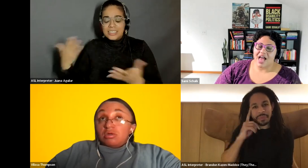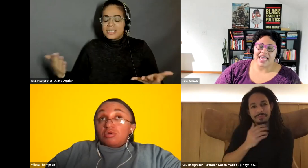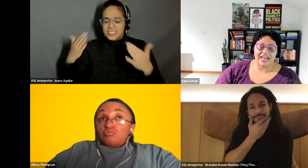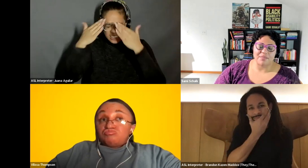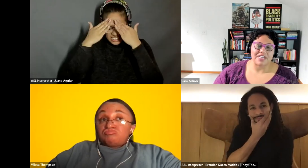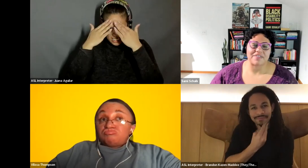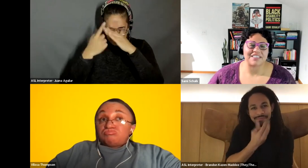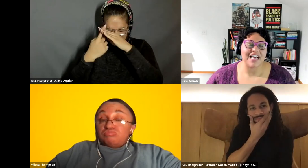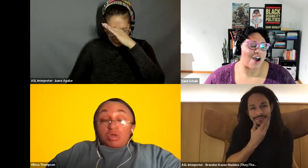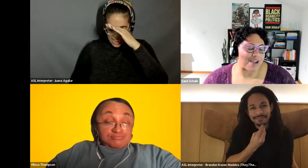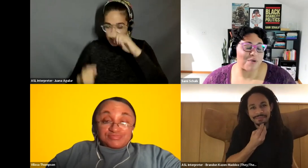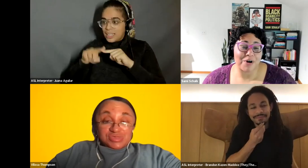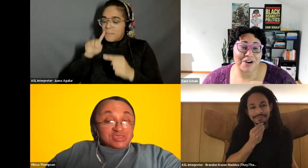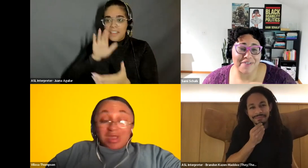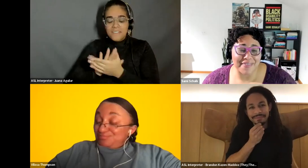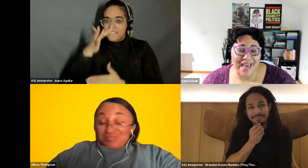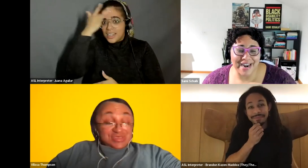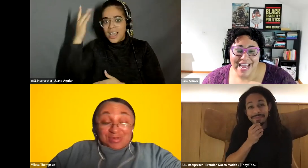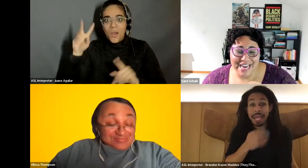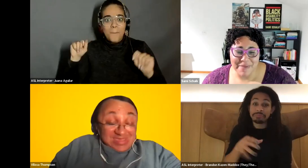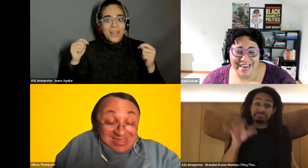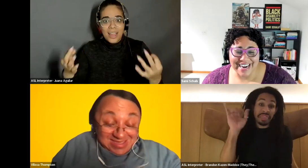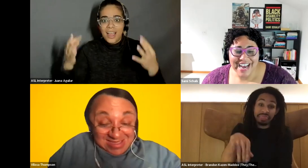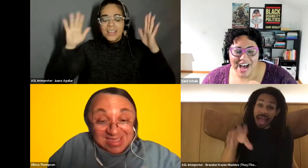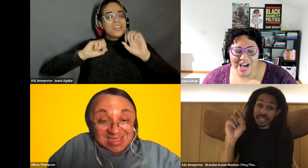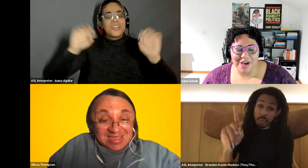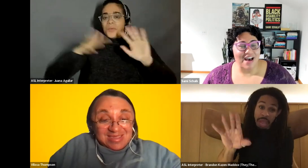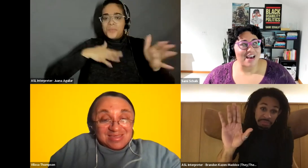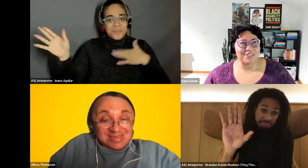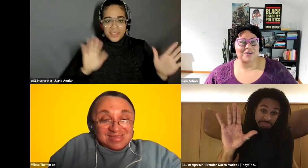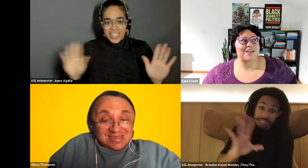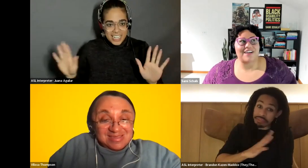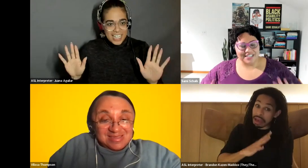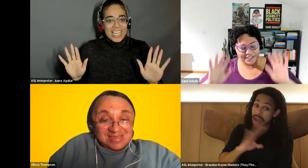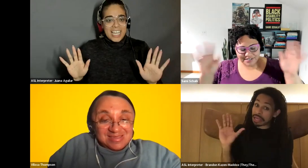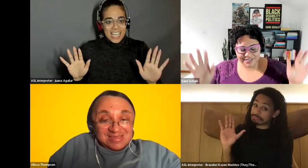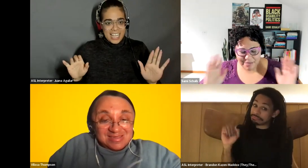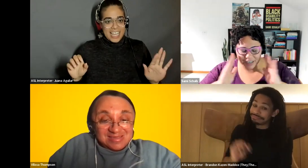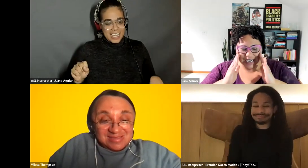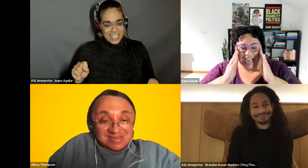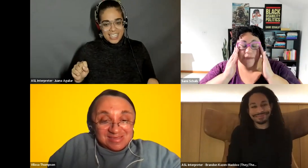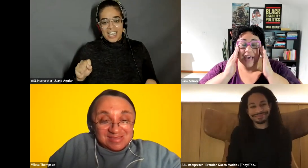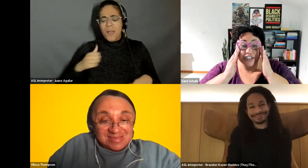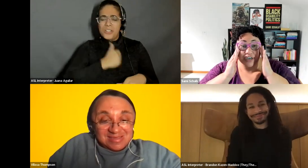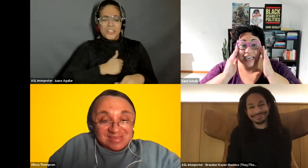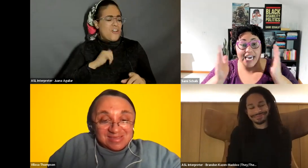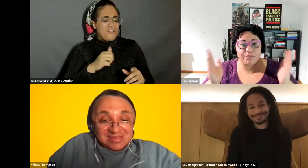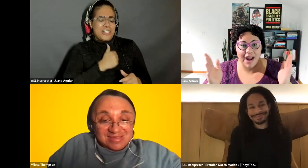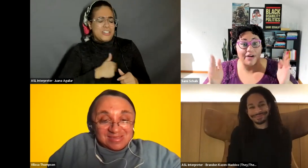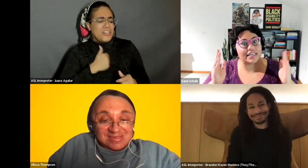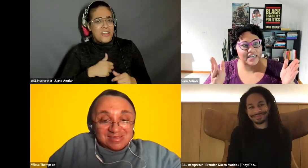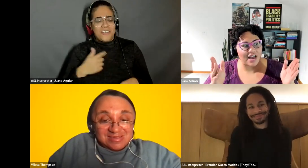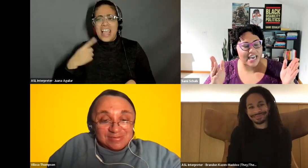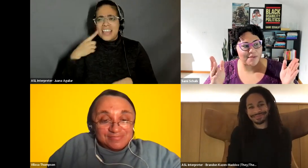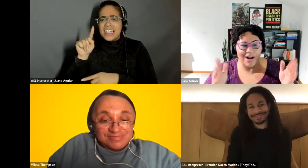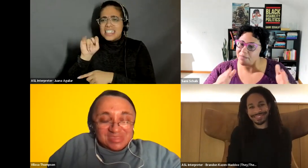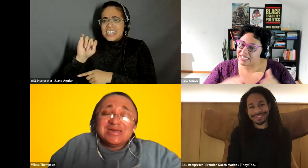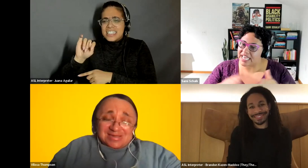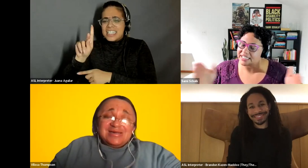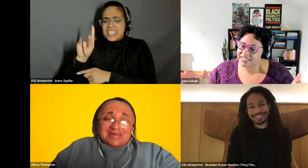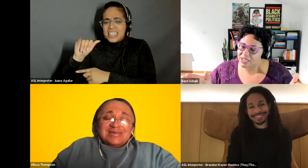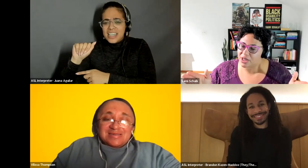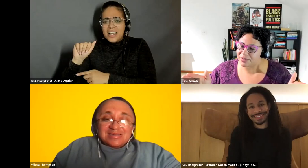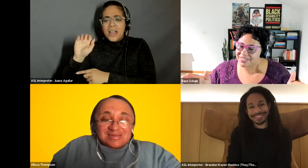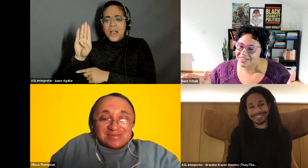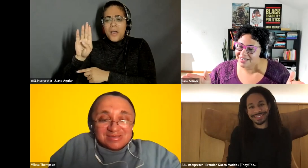Sami Schalk: I cannot believe this all right. Well, we're gonna find that in a minute. I'm so sorry to that person. I keep picturing Kia Brown, and it's not Kia Brown, but it's like close.